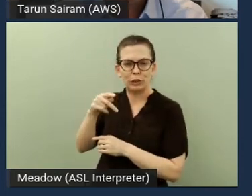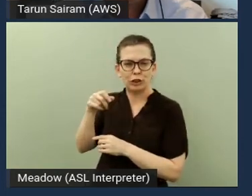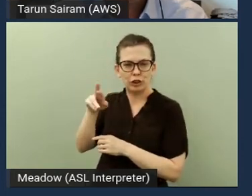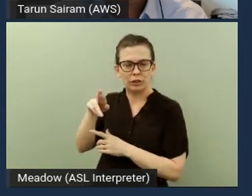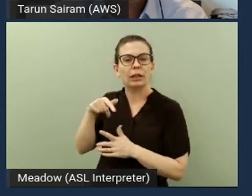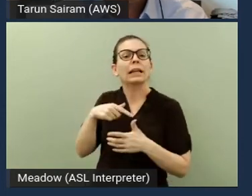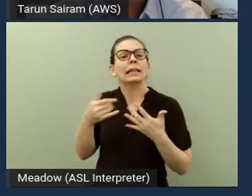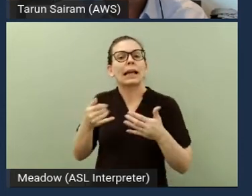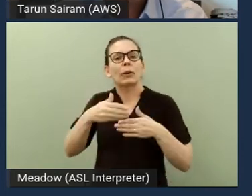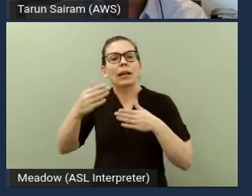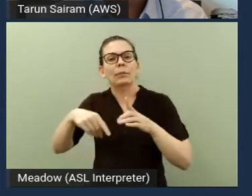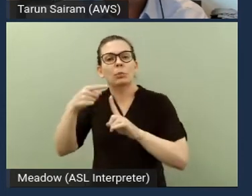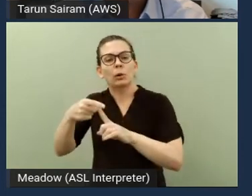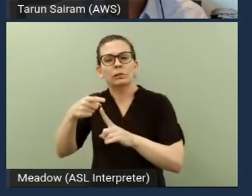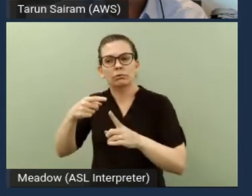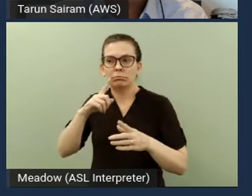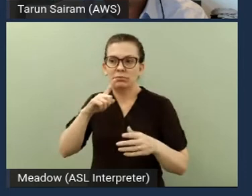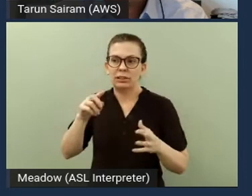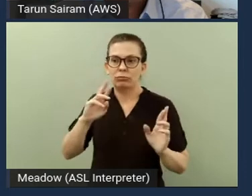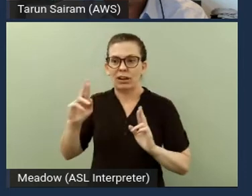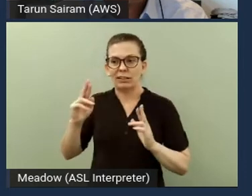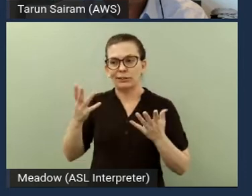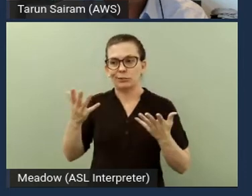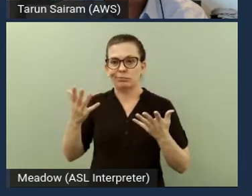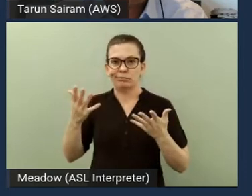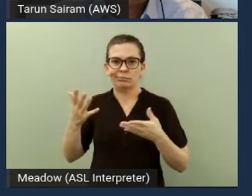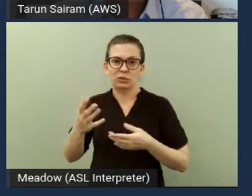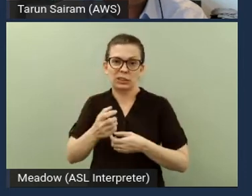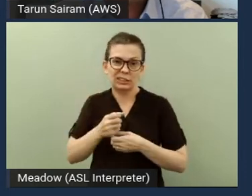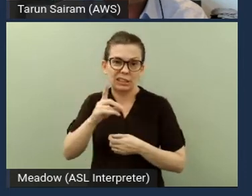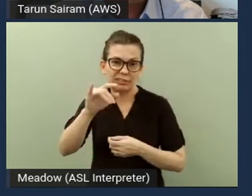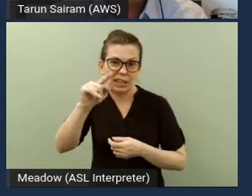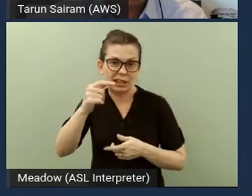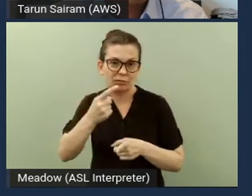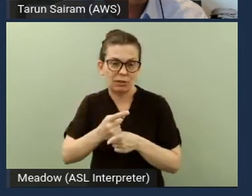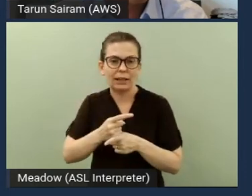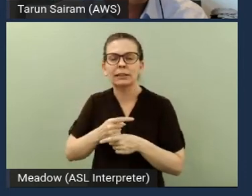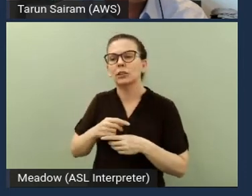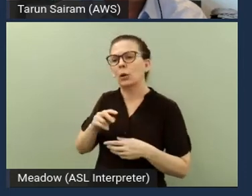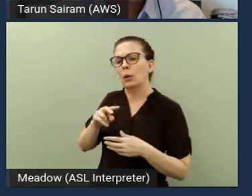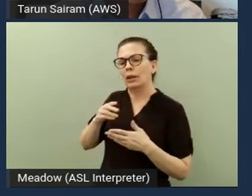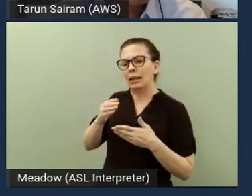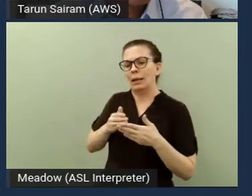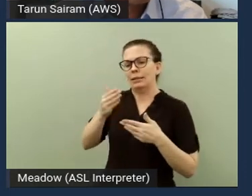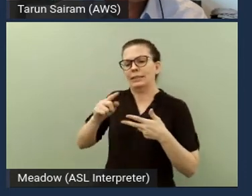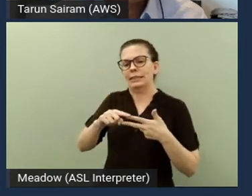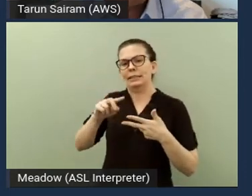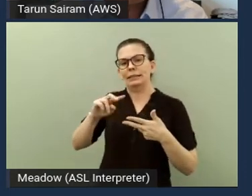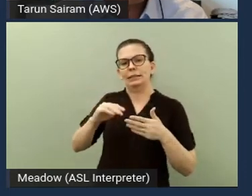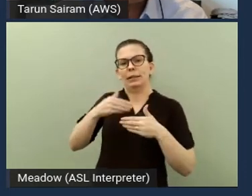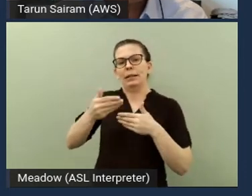receive data, right? Mmh. - So, on the step 2.1, you're actually invoking that endpoint